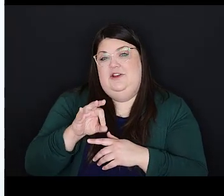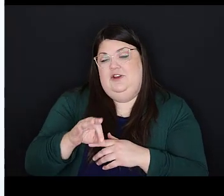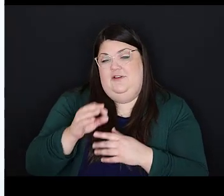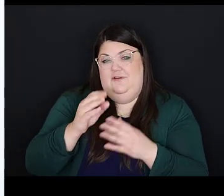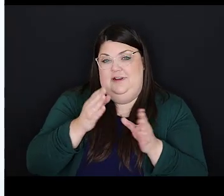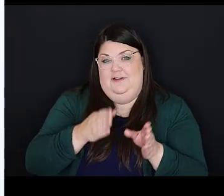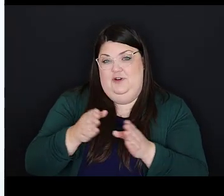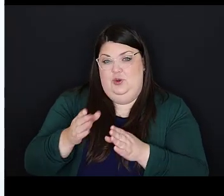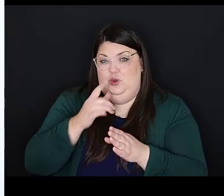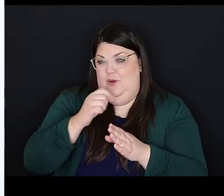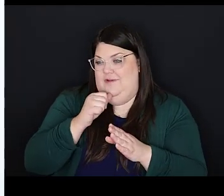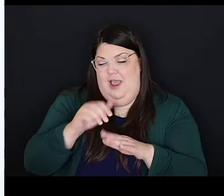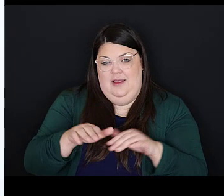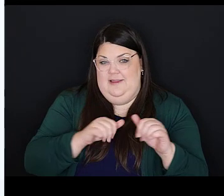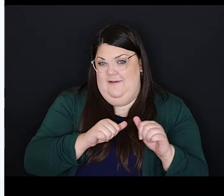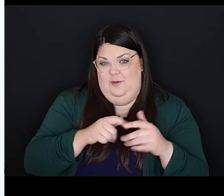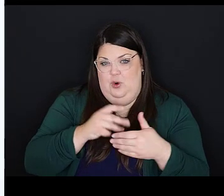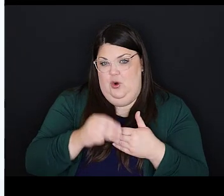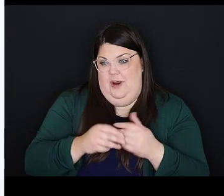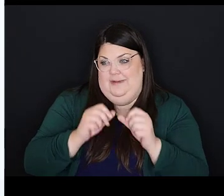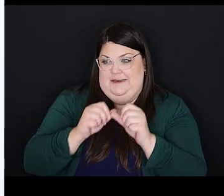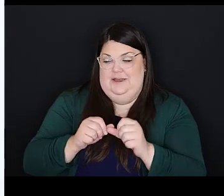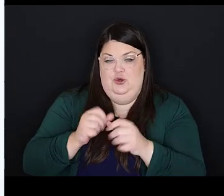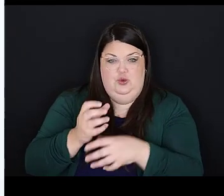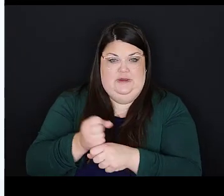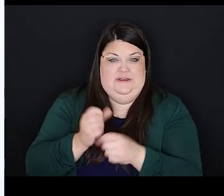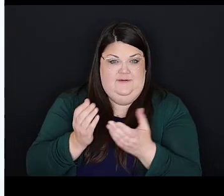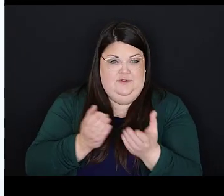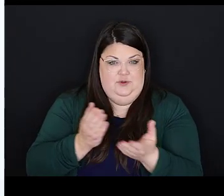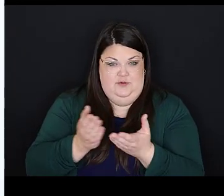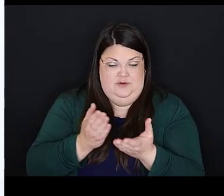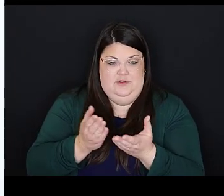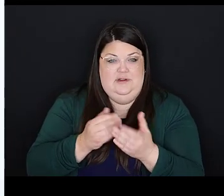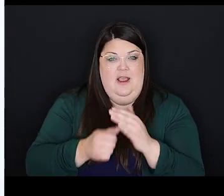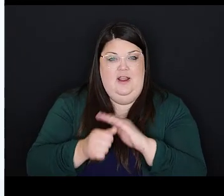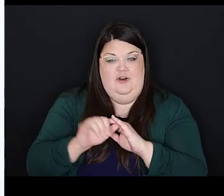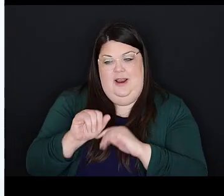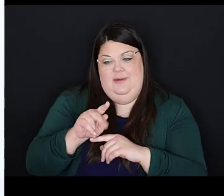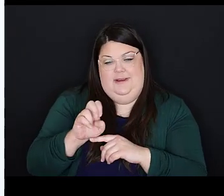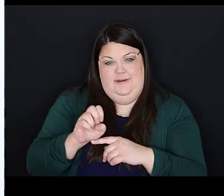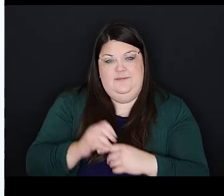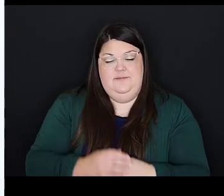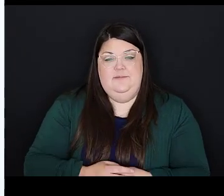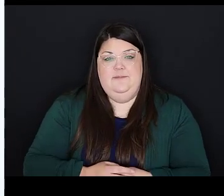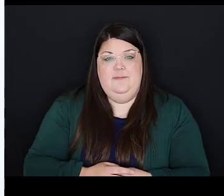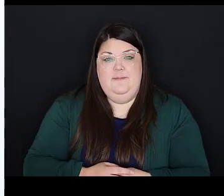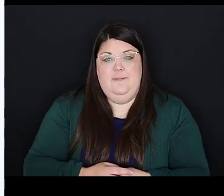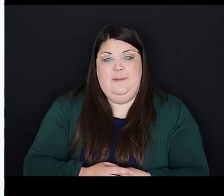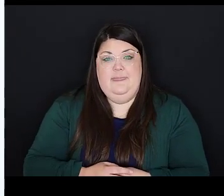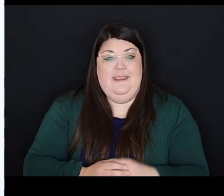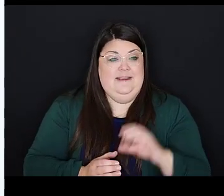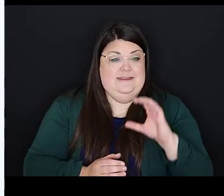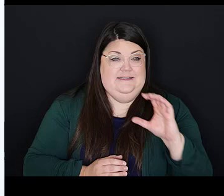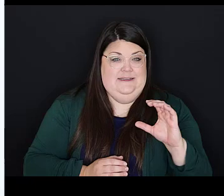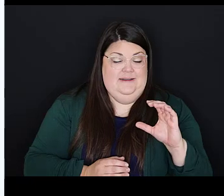have not left the program and are continuing to receive services under an IPE. (c) The percentage